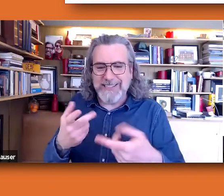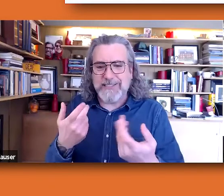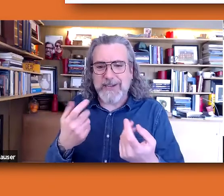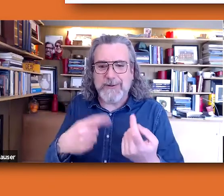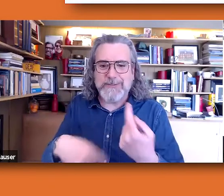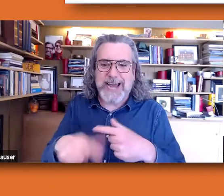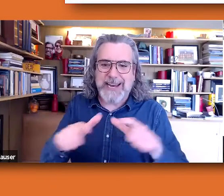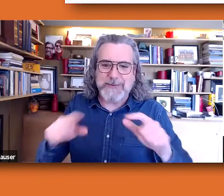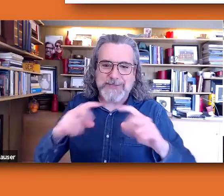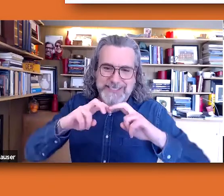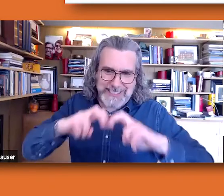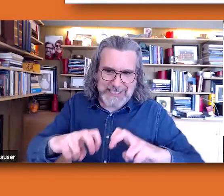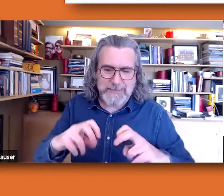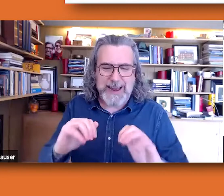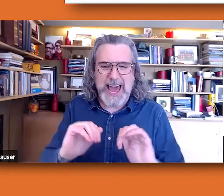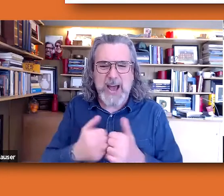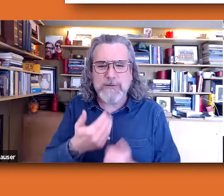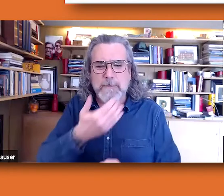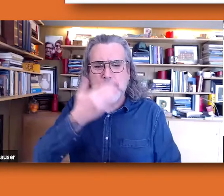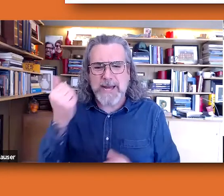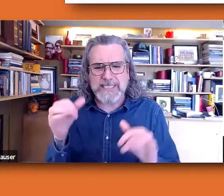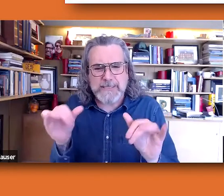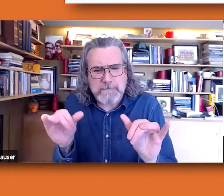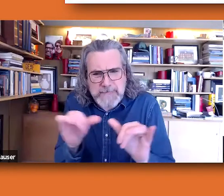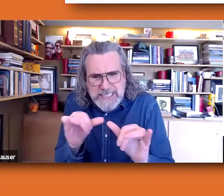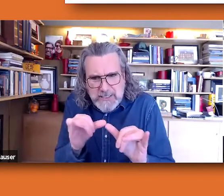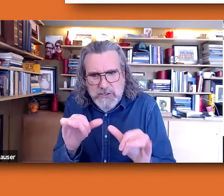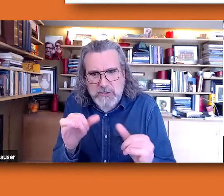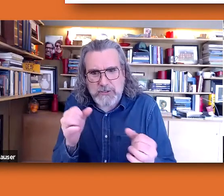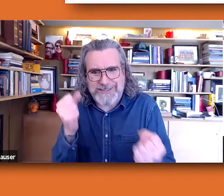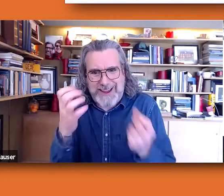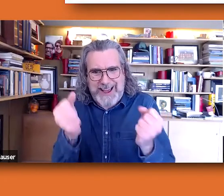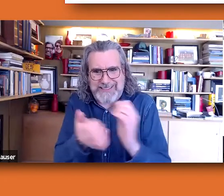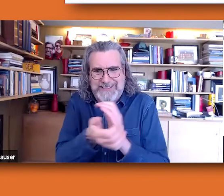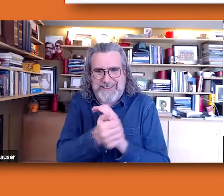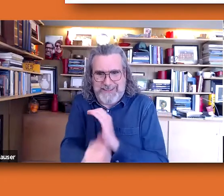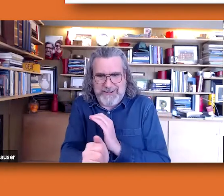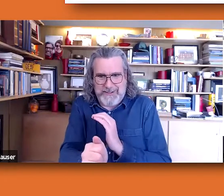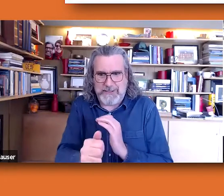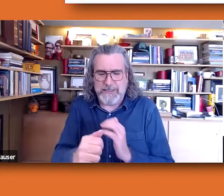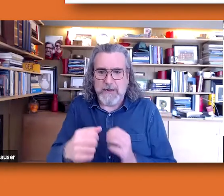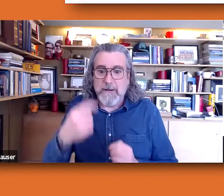about the ASL Language Assessment Testing and basically the question of how can we best measure